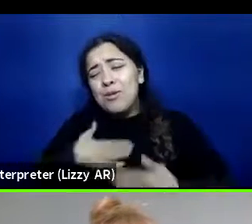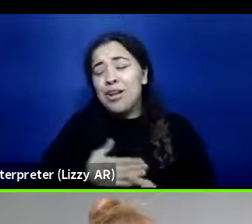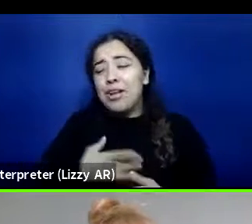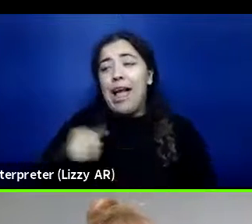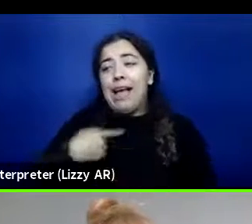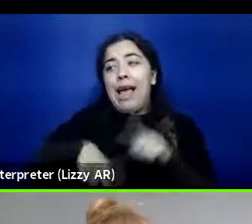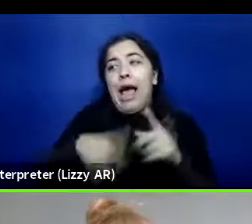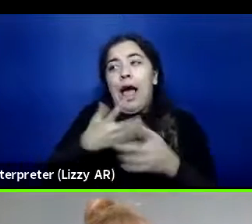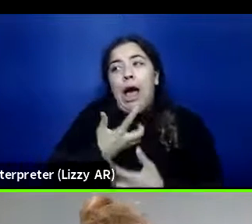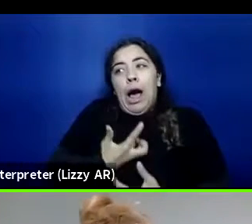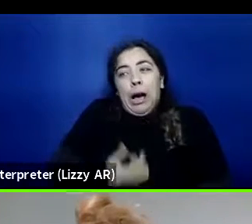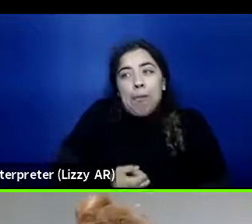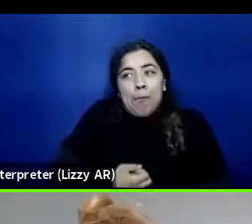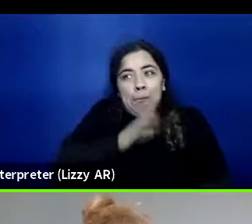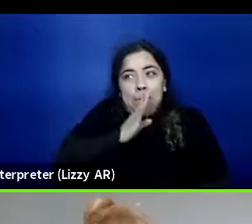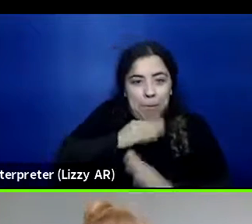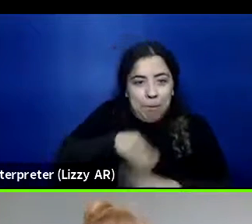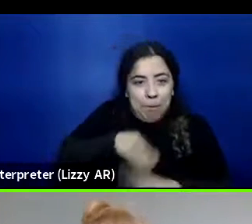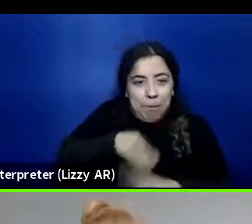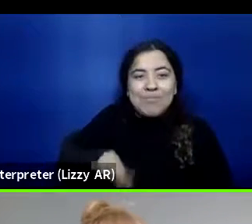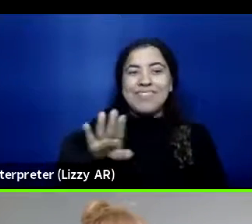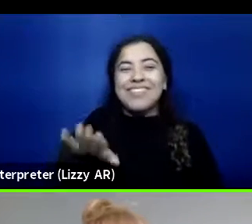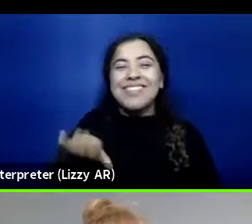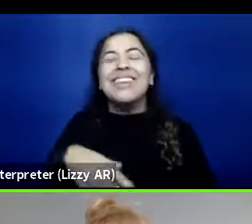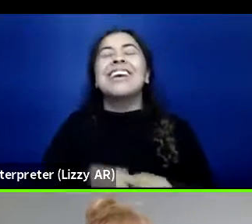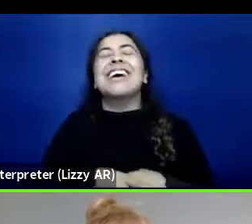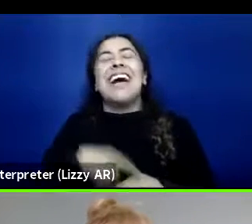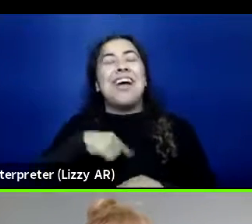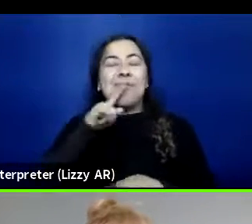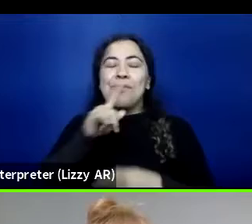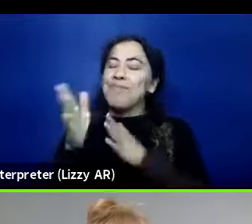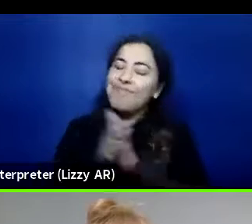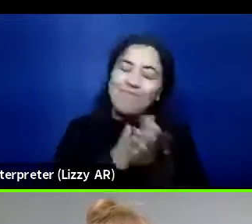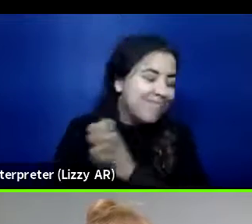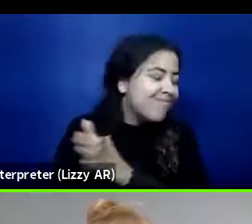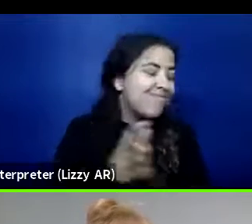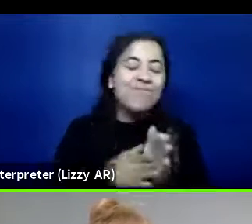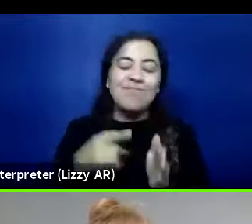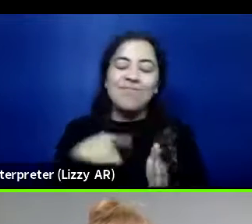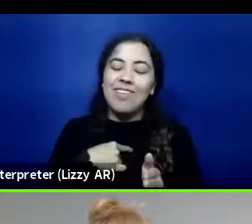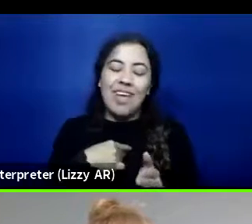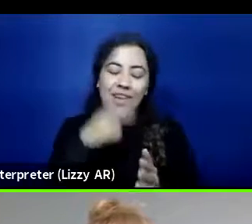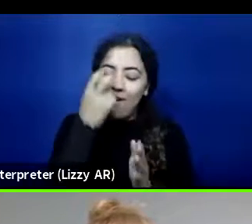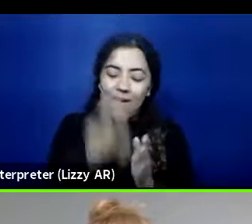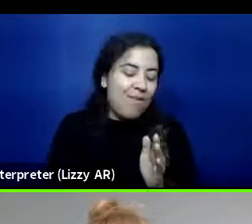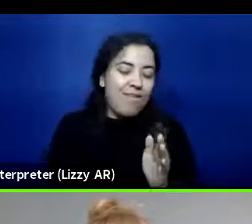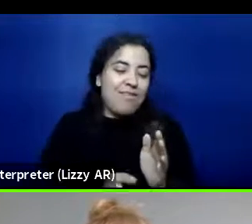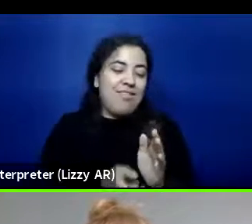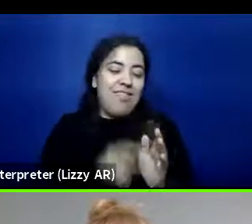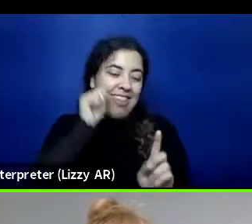and that agenda, I am incredibly passionate to Vint's point about creating the incentive for this